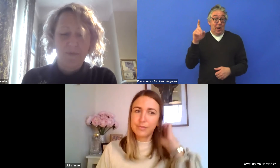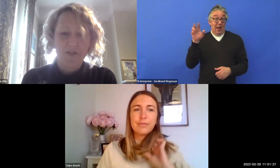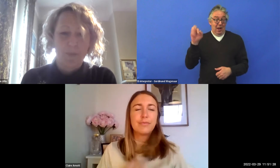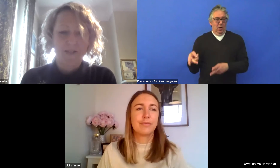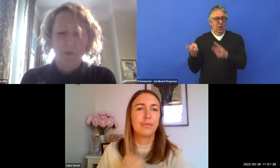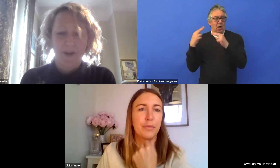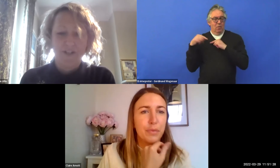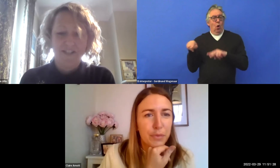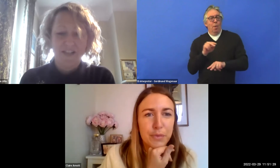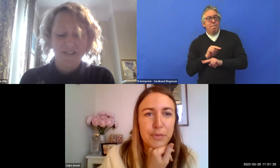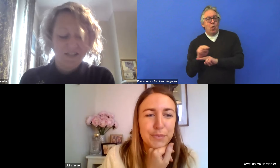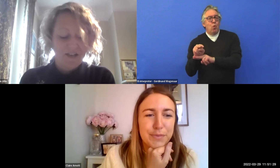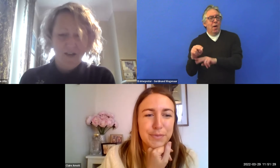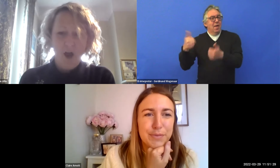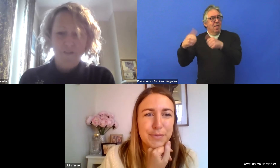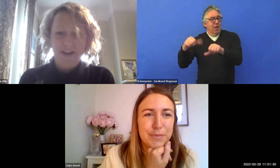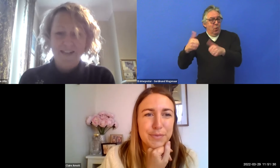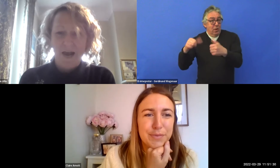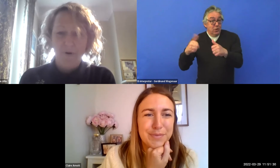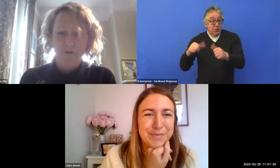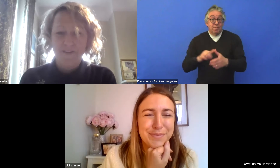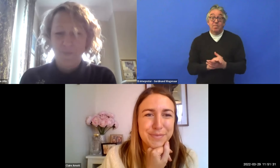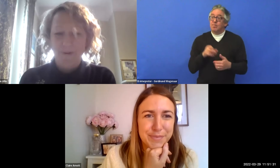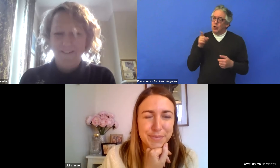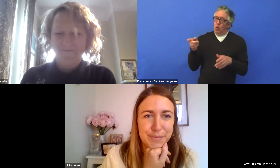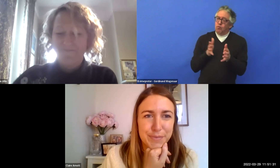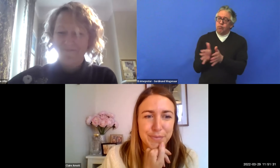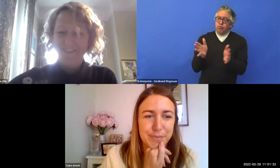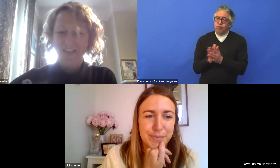and the topics we are going discuss over the next hour of this webinar.